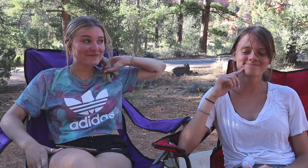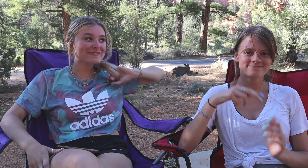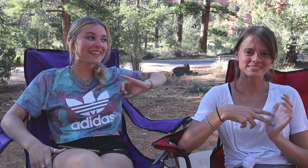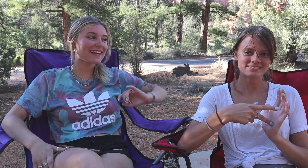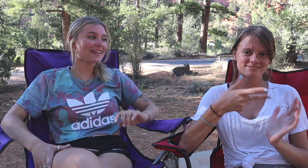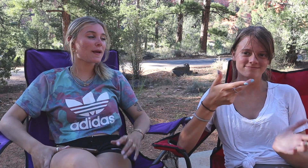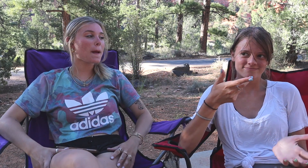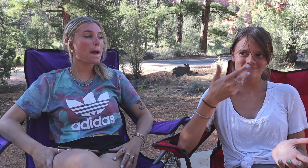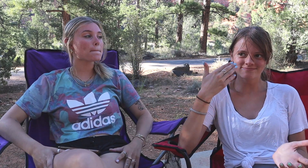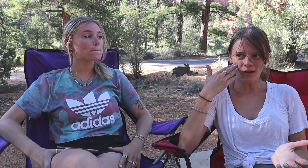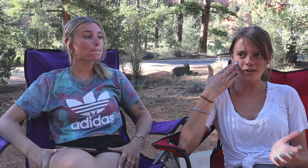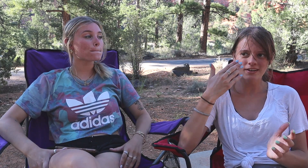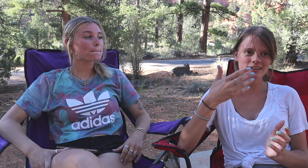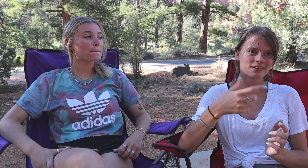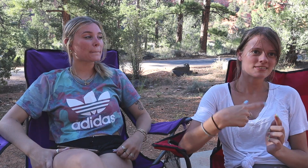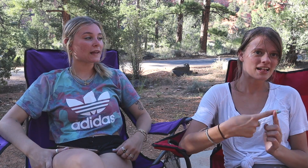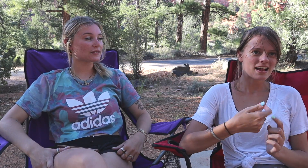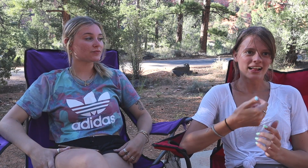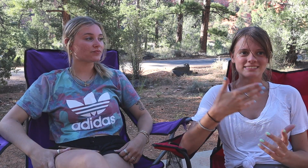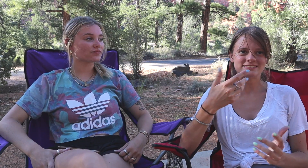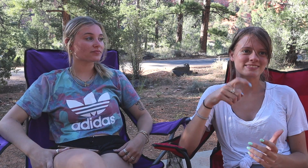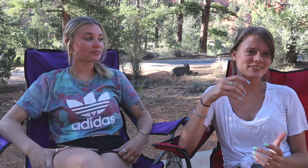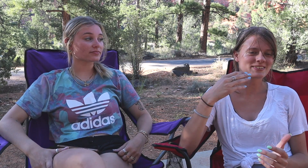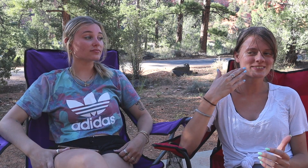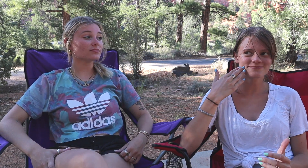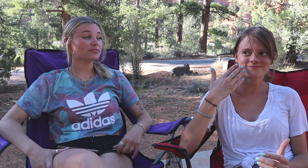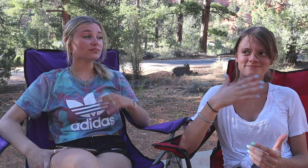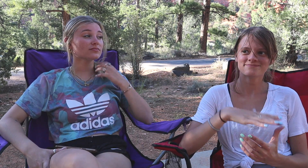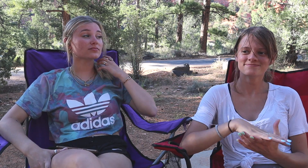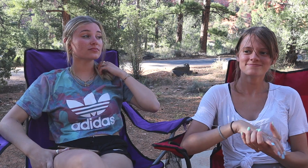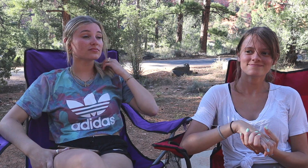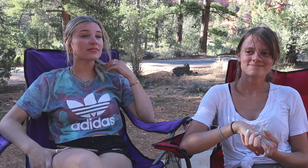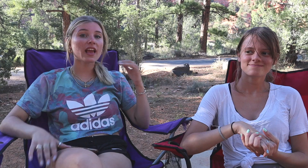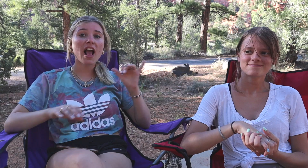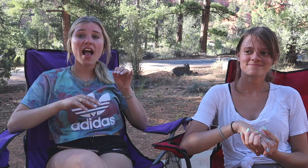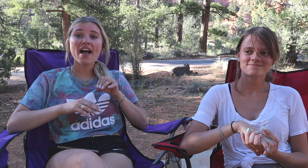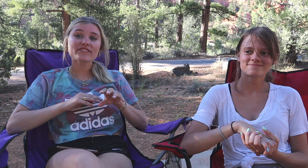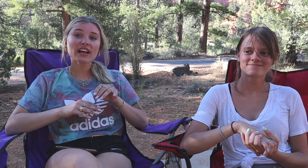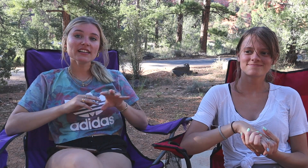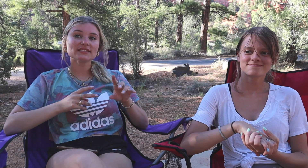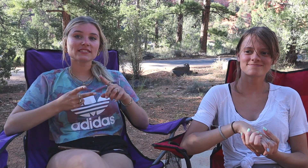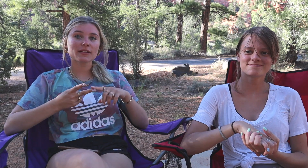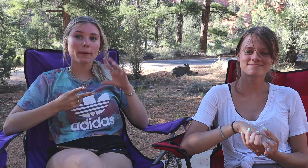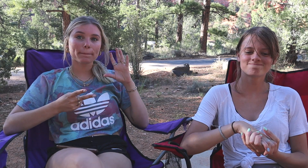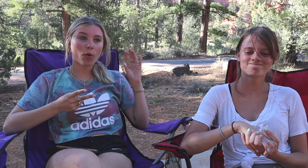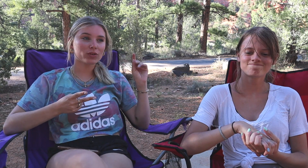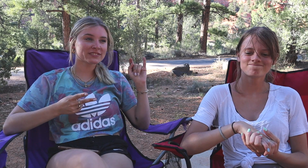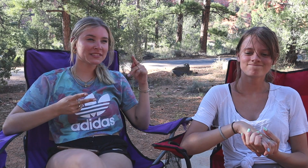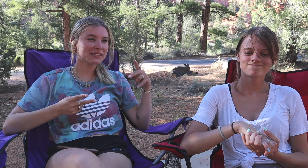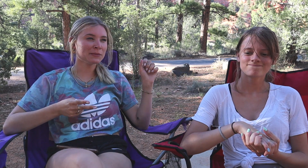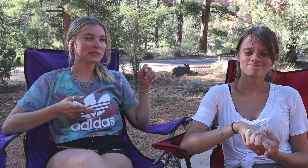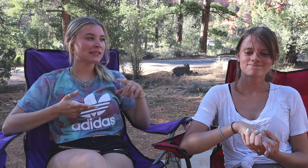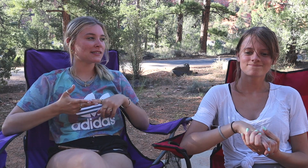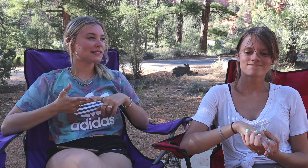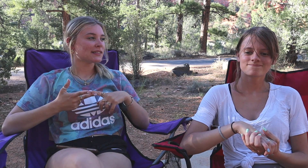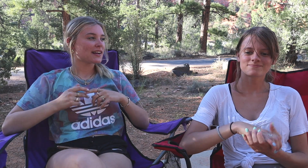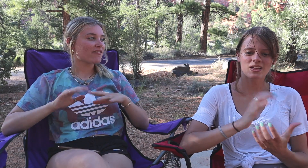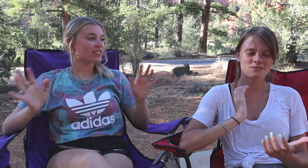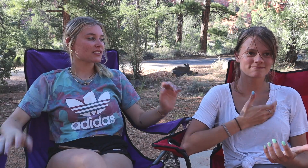K: what does that mean? Chey and I will be talking about things C: like advice, tips and everything else